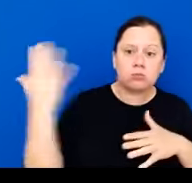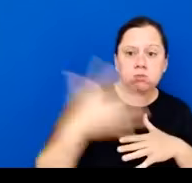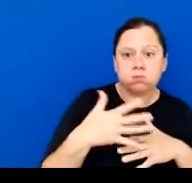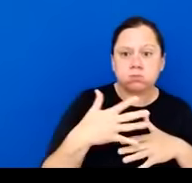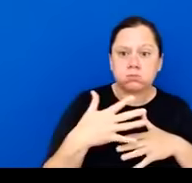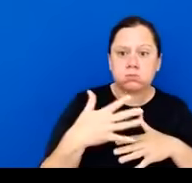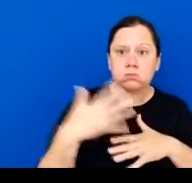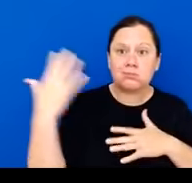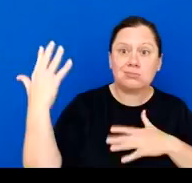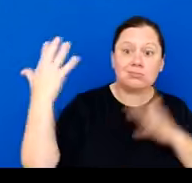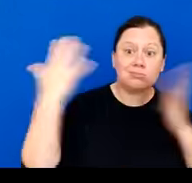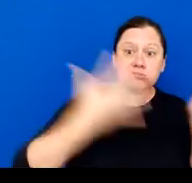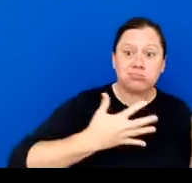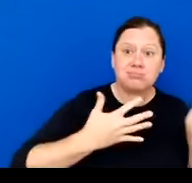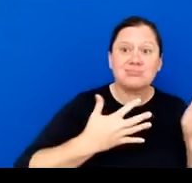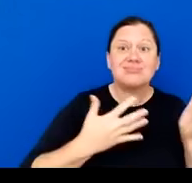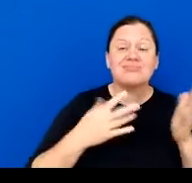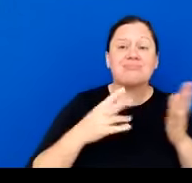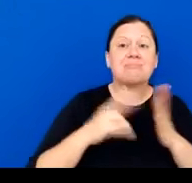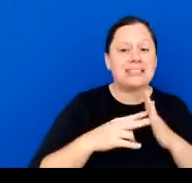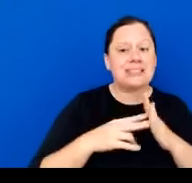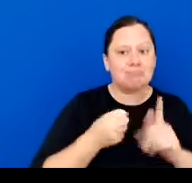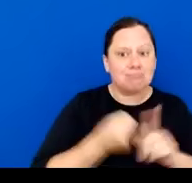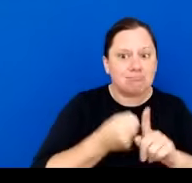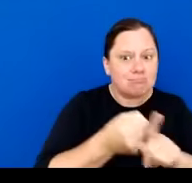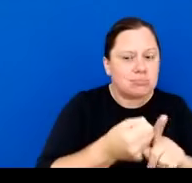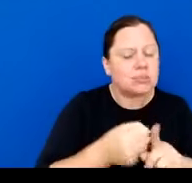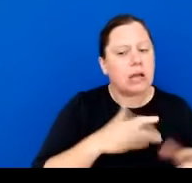that we'll be keeping in mind here the next few days. The other concern